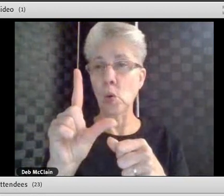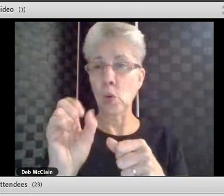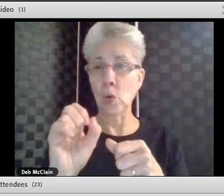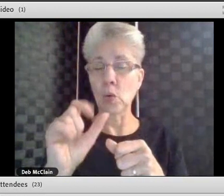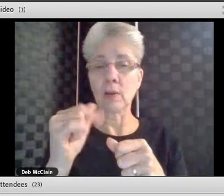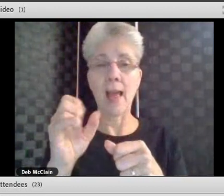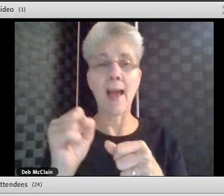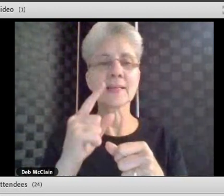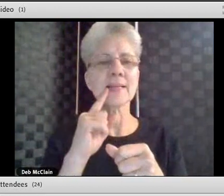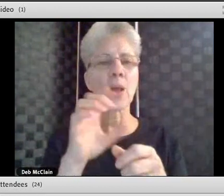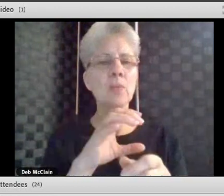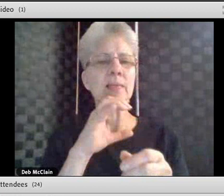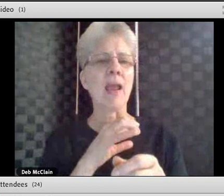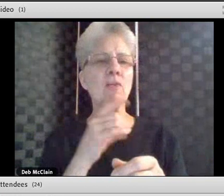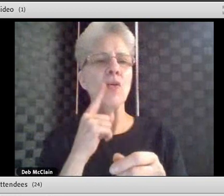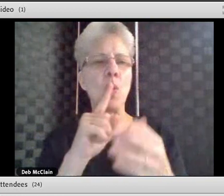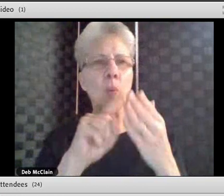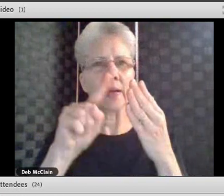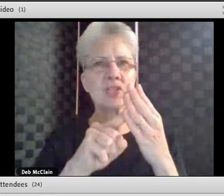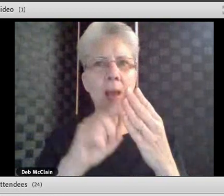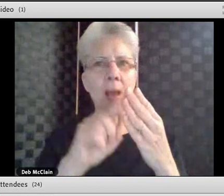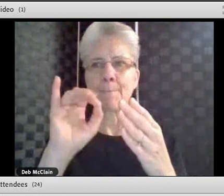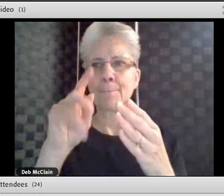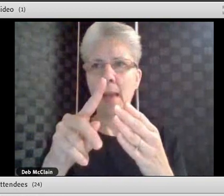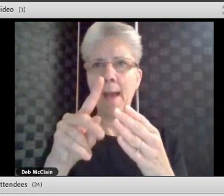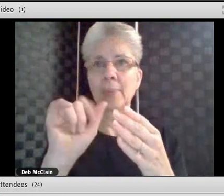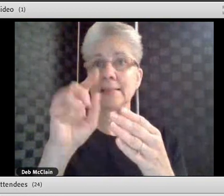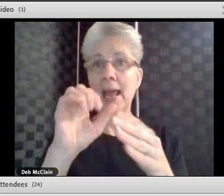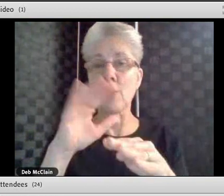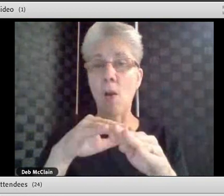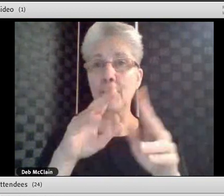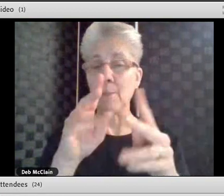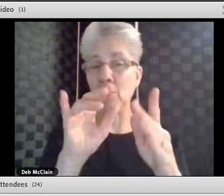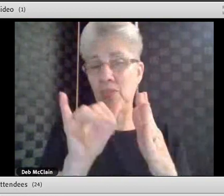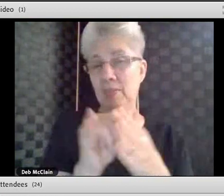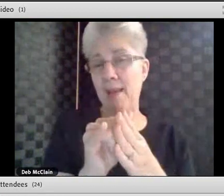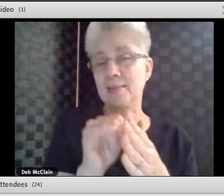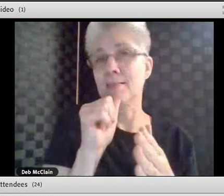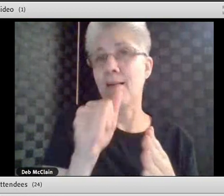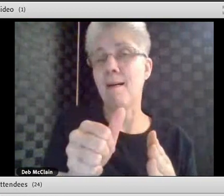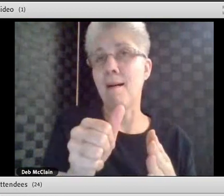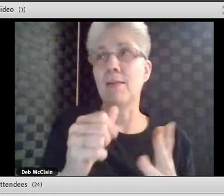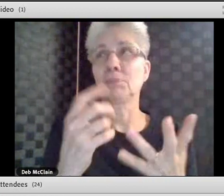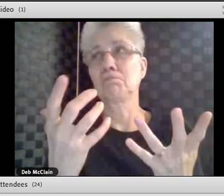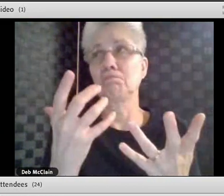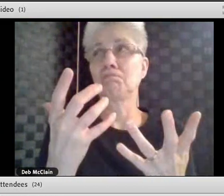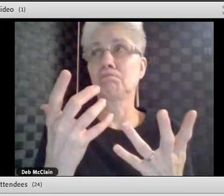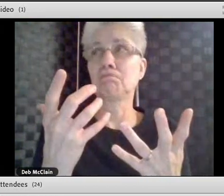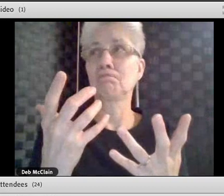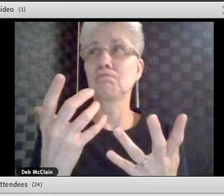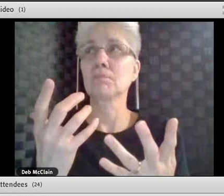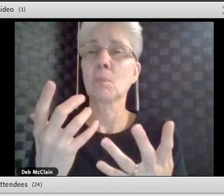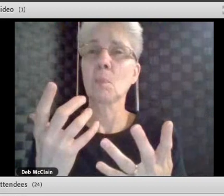that were used to map data onto people, so that's, you know, not necessarily very recent, right?